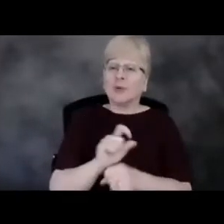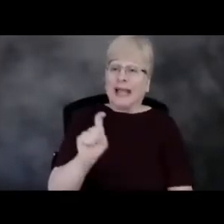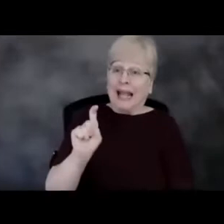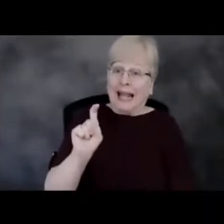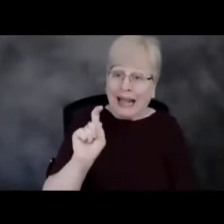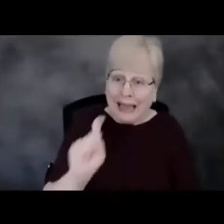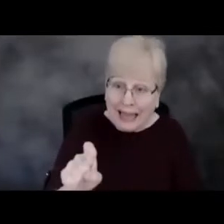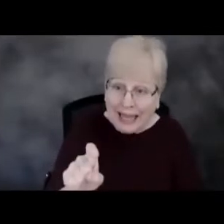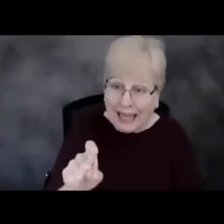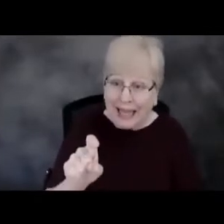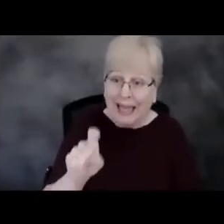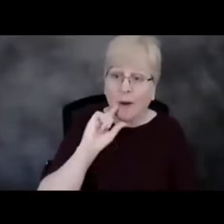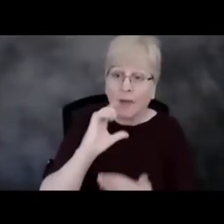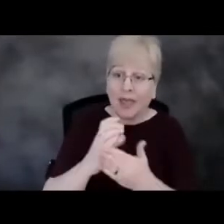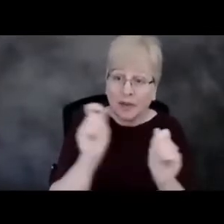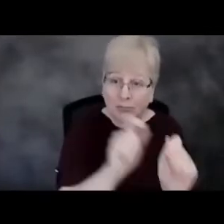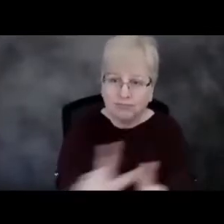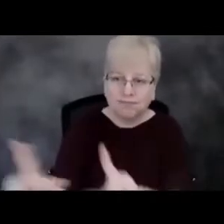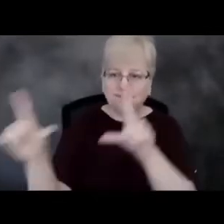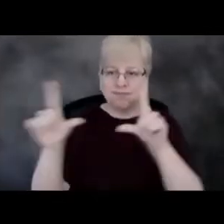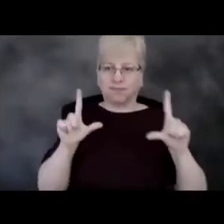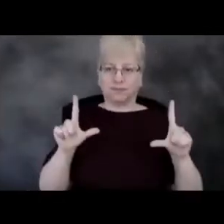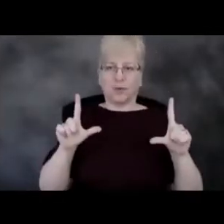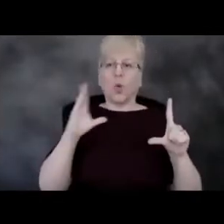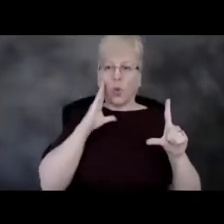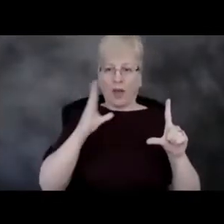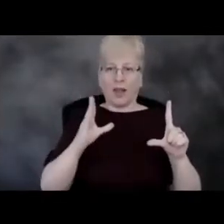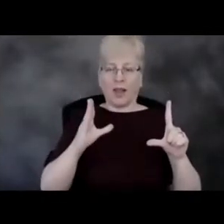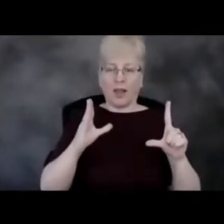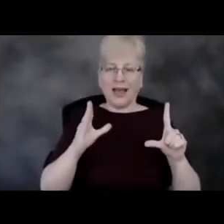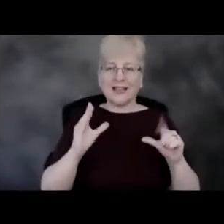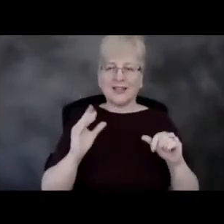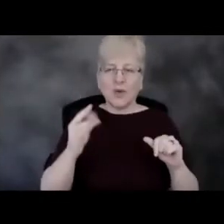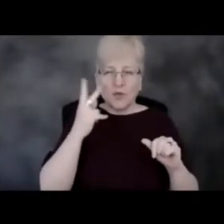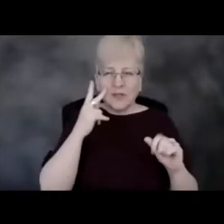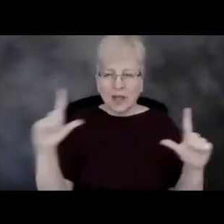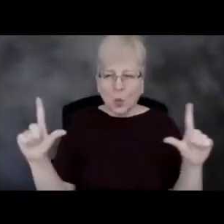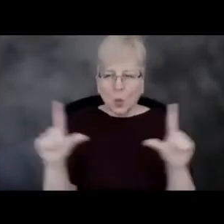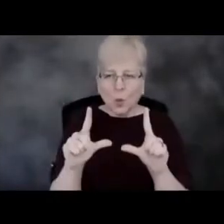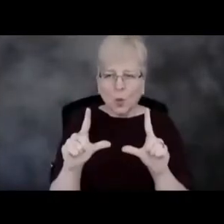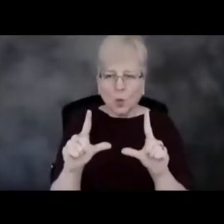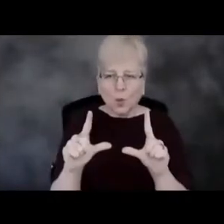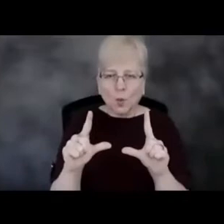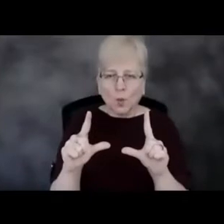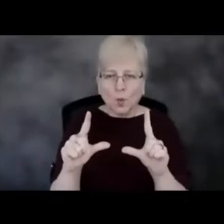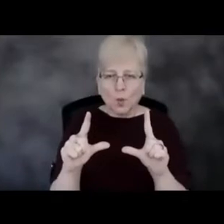16:58:04 So don't be concerned if you see them cropped here. They will expand when you